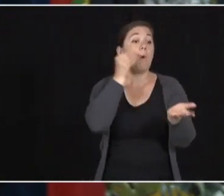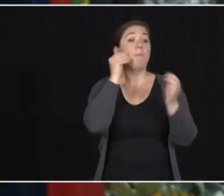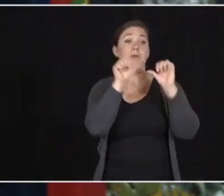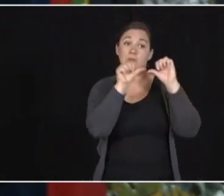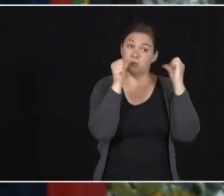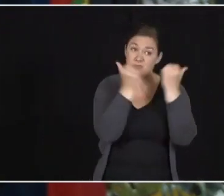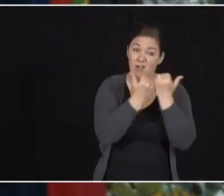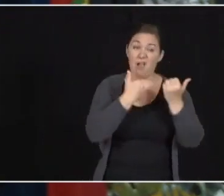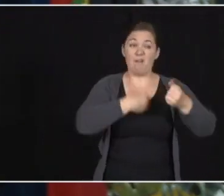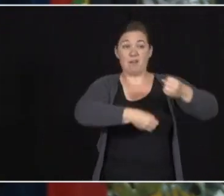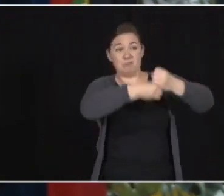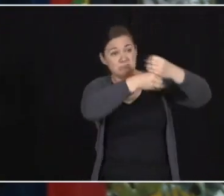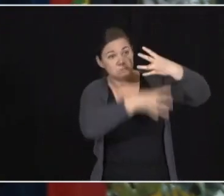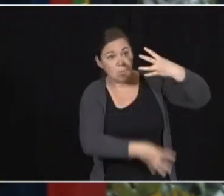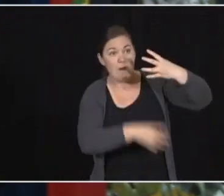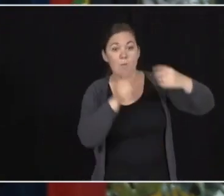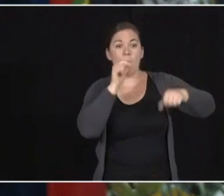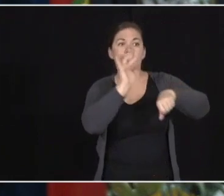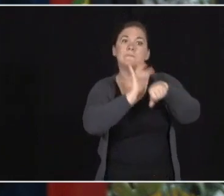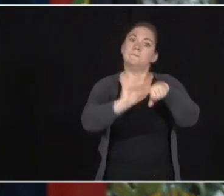was hoping to develop a list of nurses that might be available. If you look at our aging population,